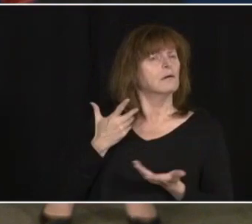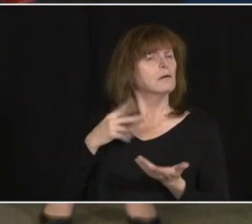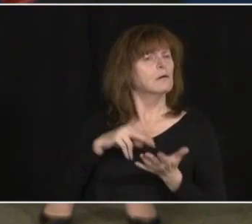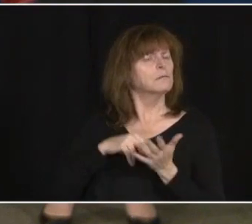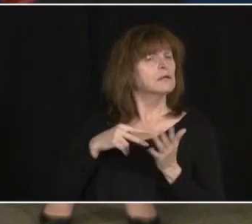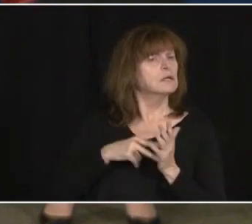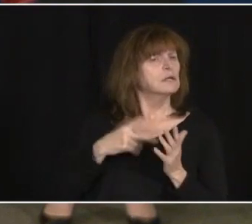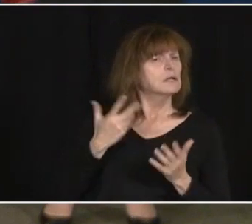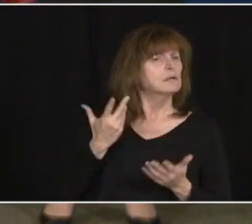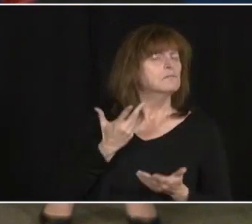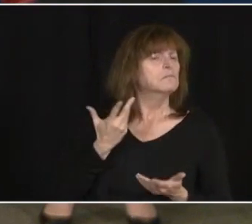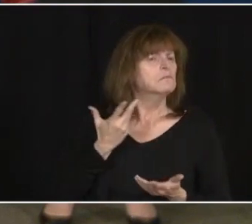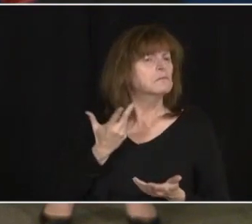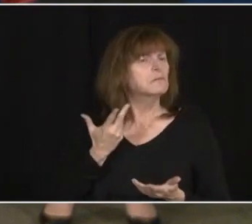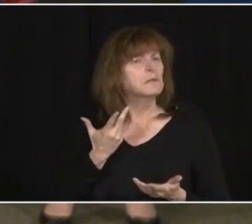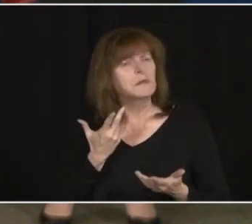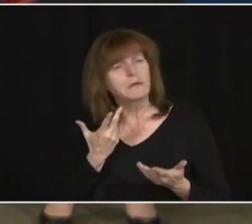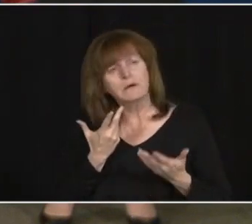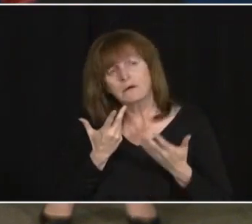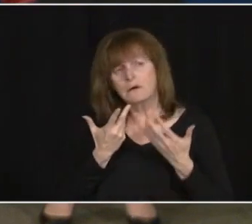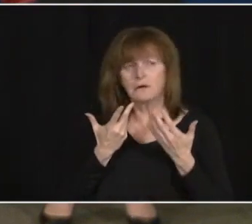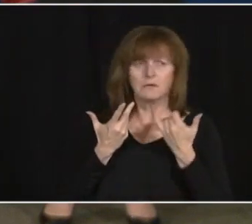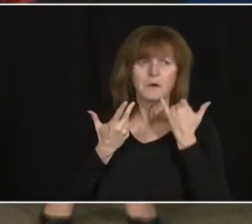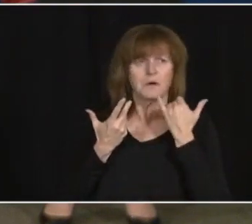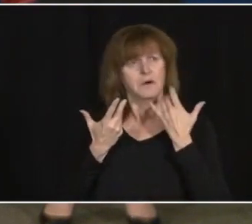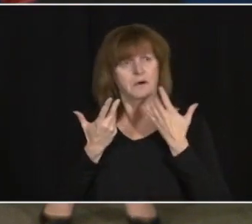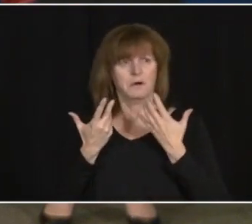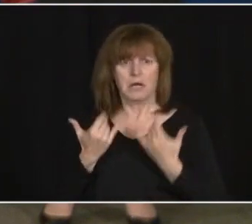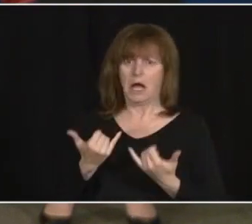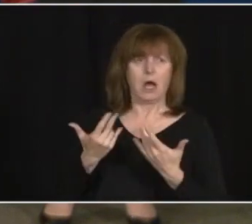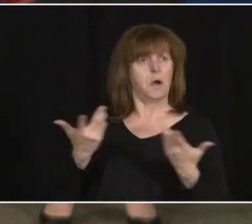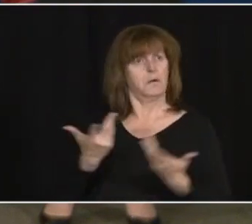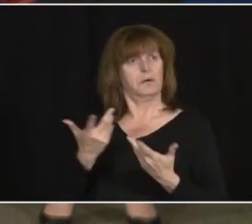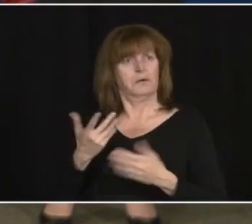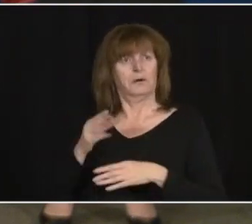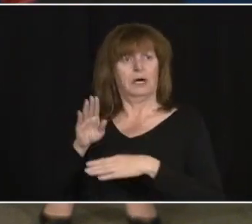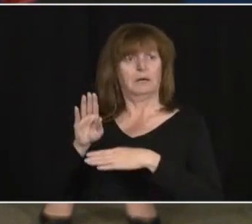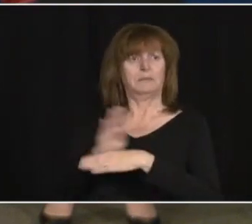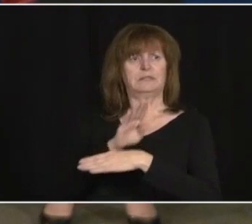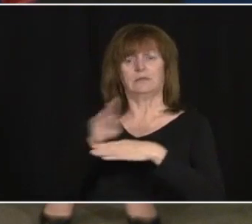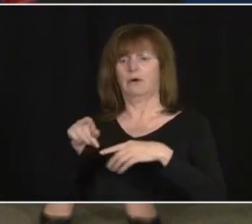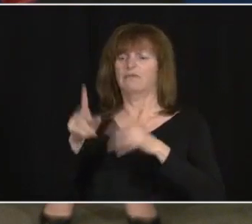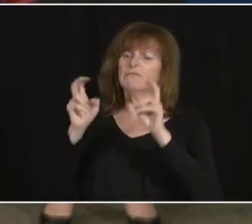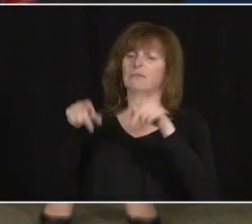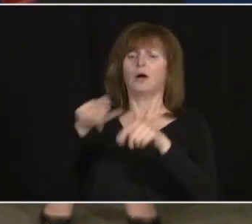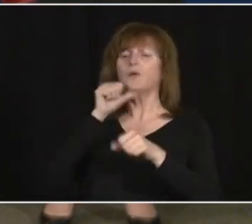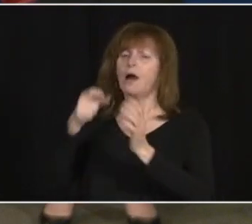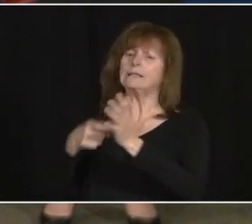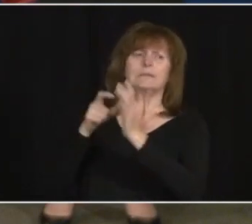essential if you have to extend and wait two or three weeks